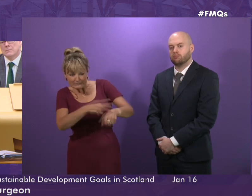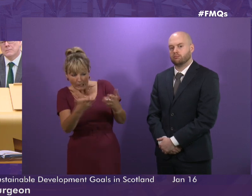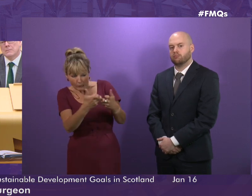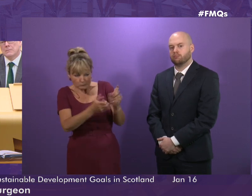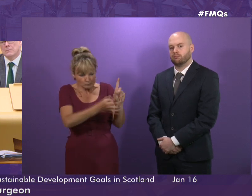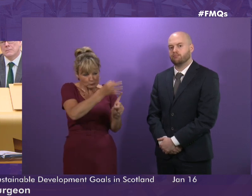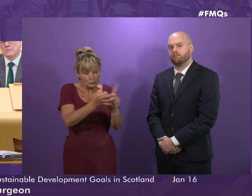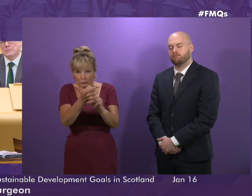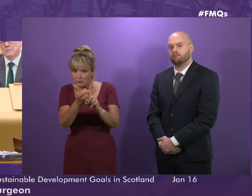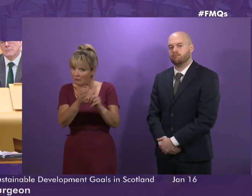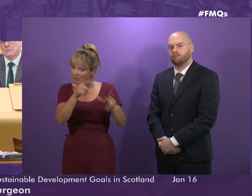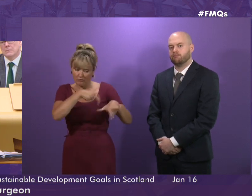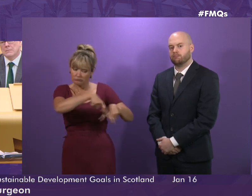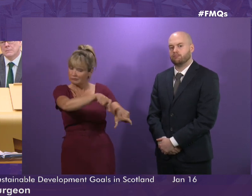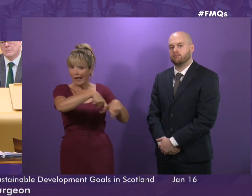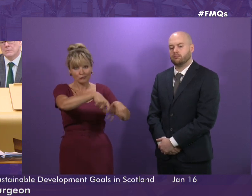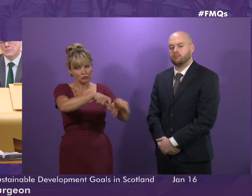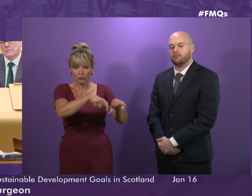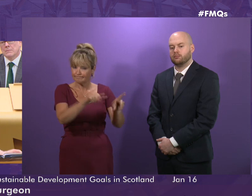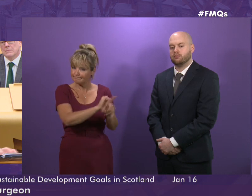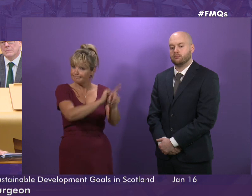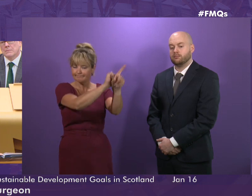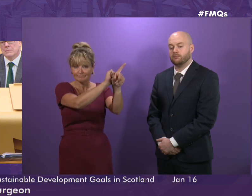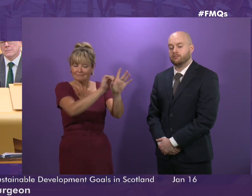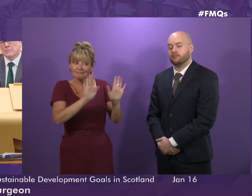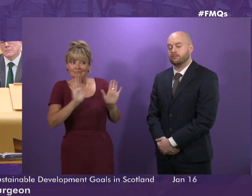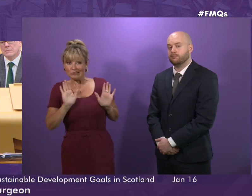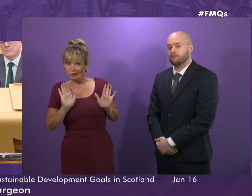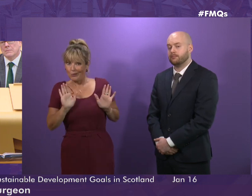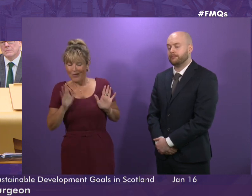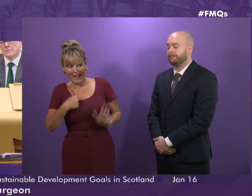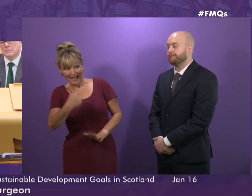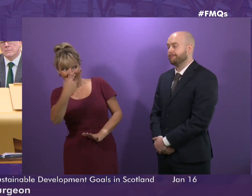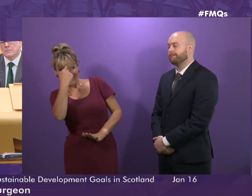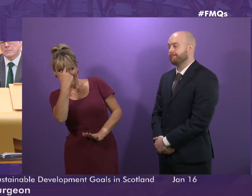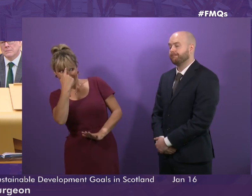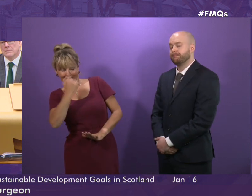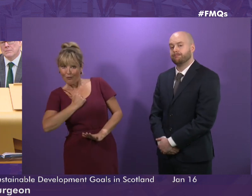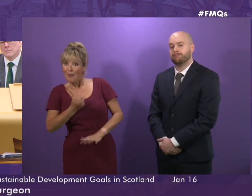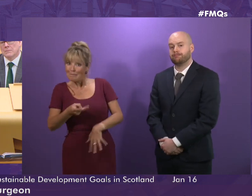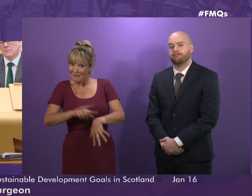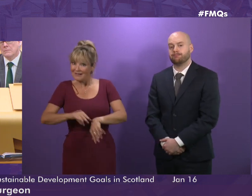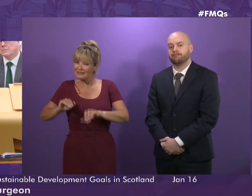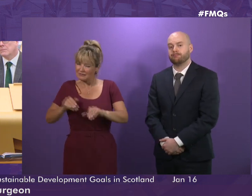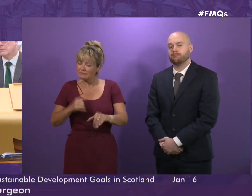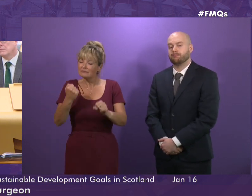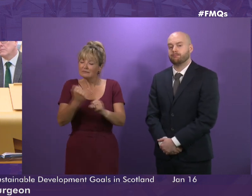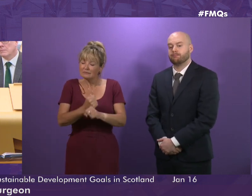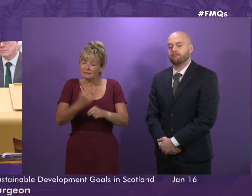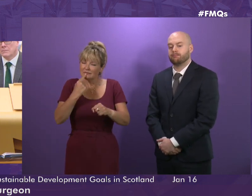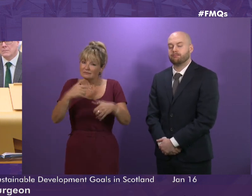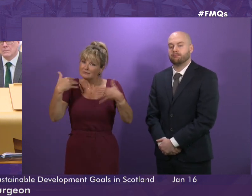and continue to be made. I think that our police service does a tremendously good job,